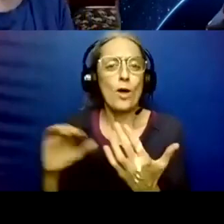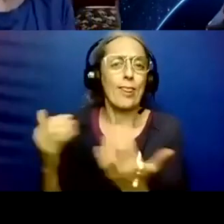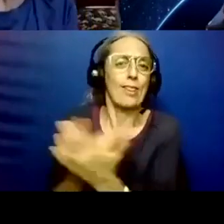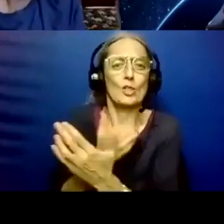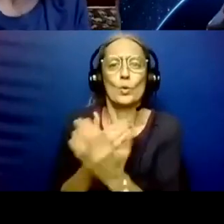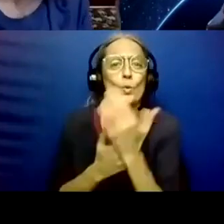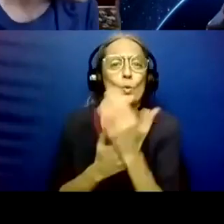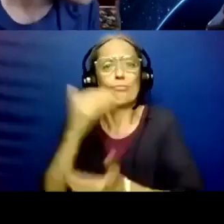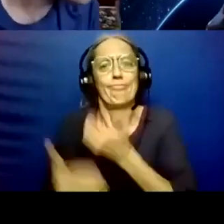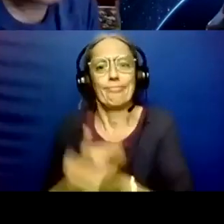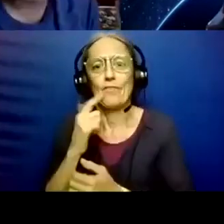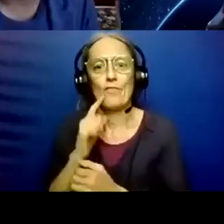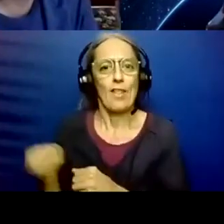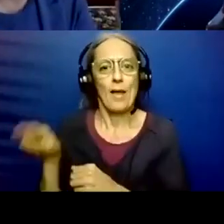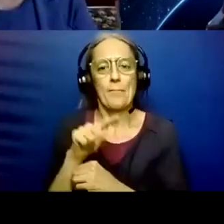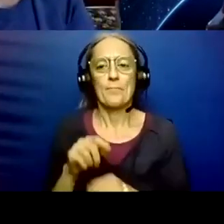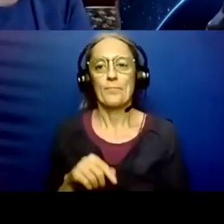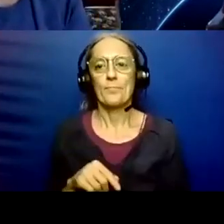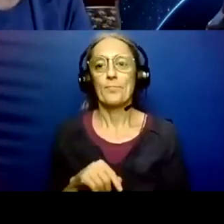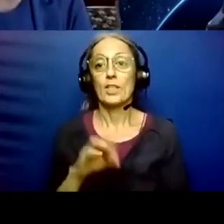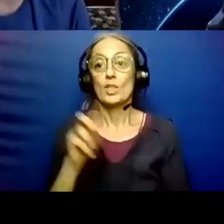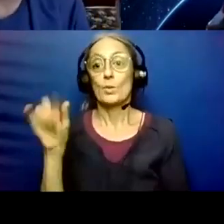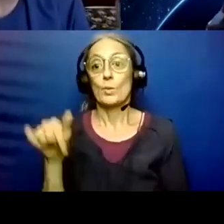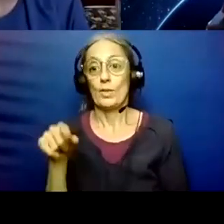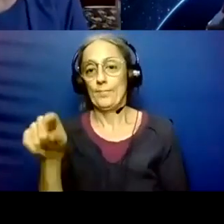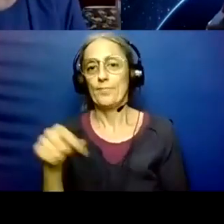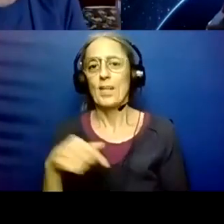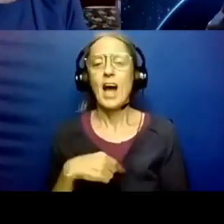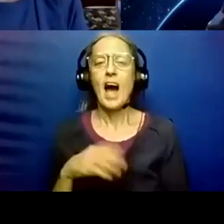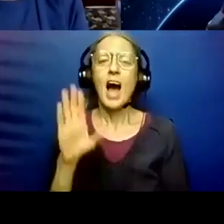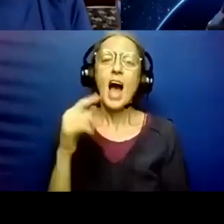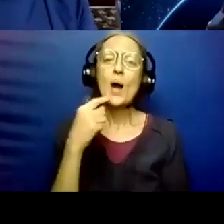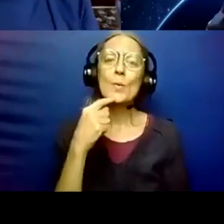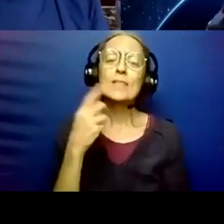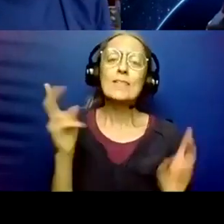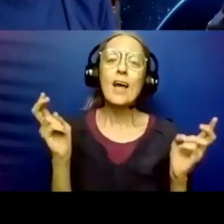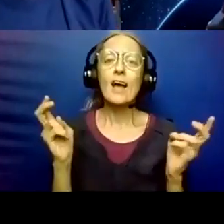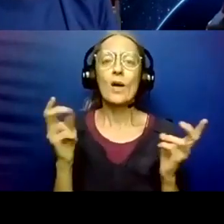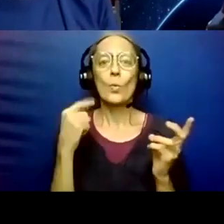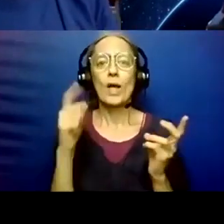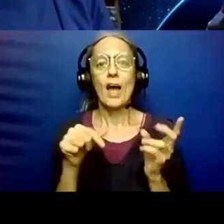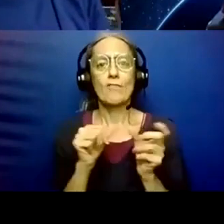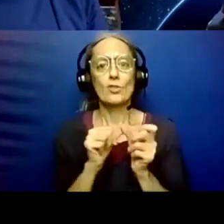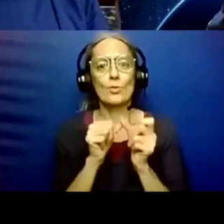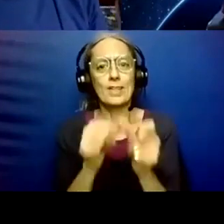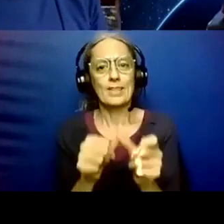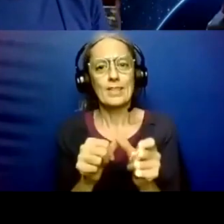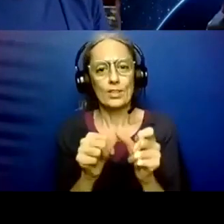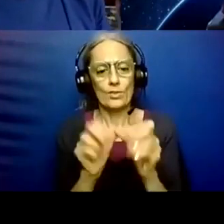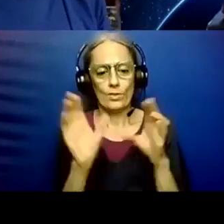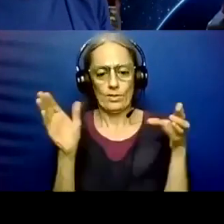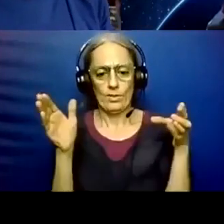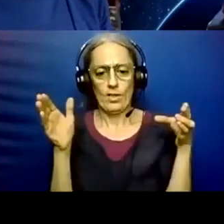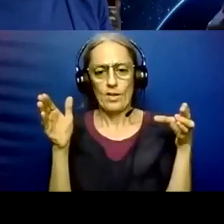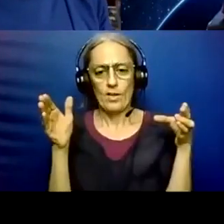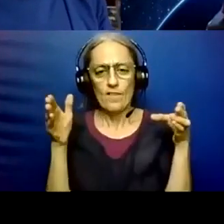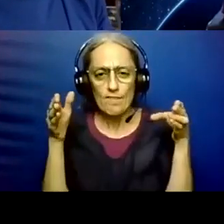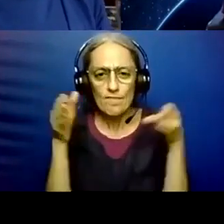I would say that we need to continue to be focusing in a more targeted way